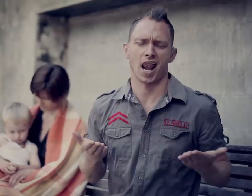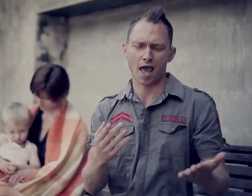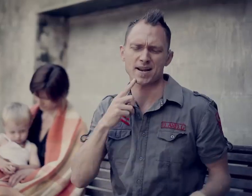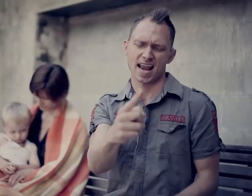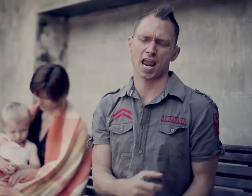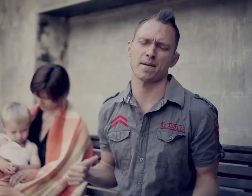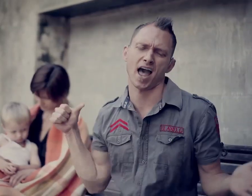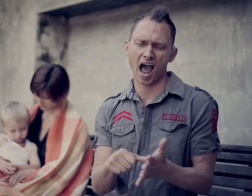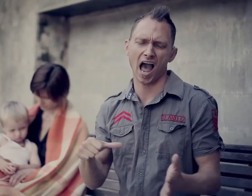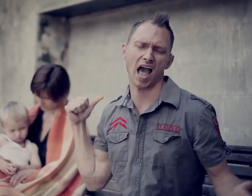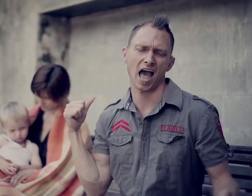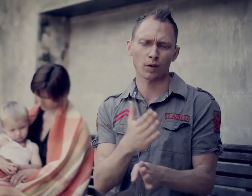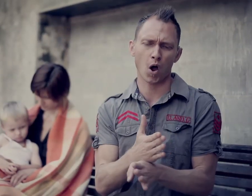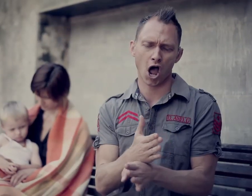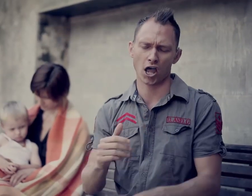Let me tell you about hard work